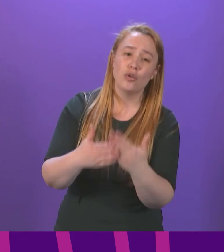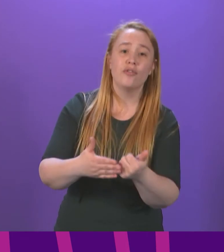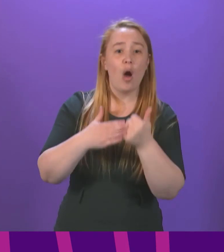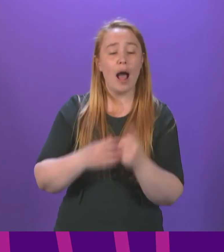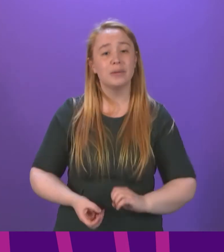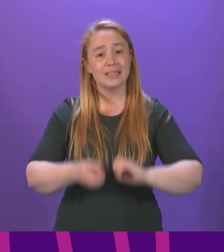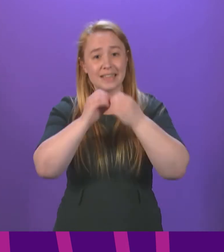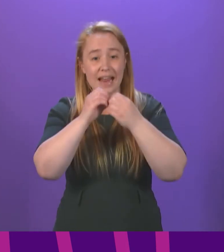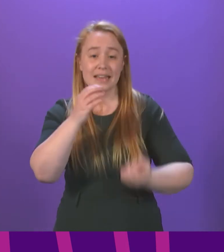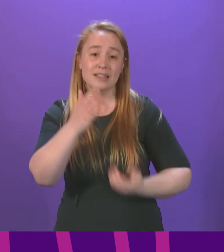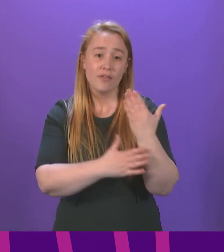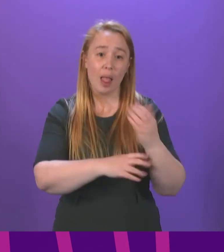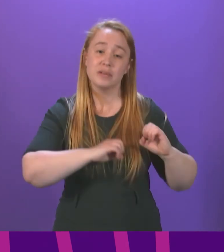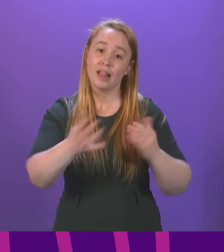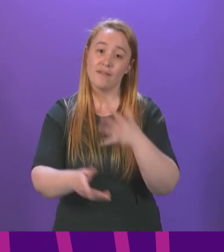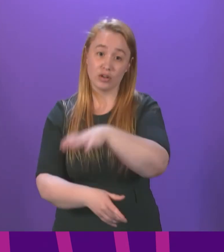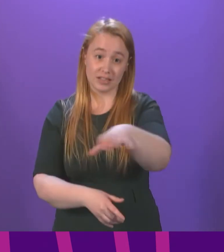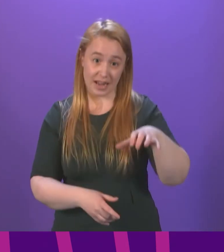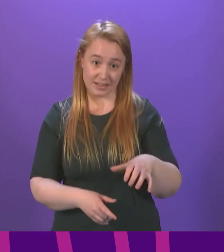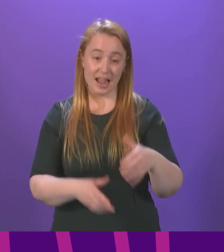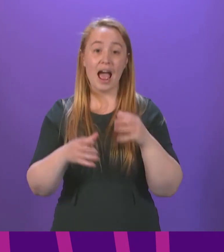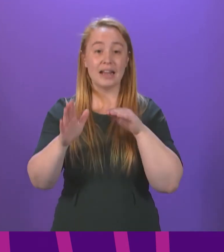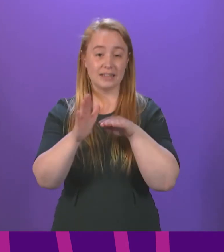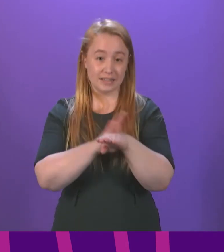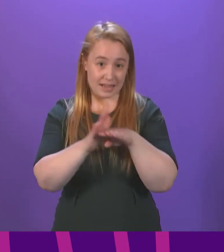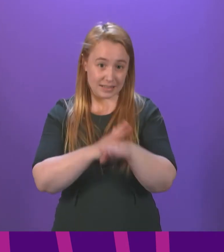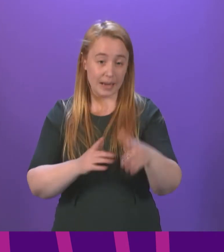develop and deliver the sites and all our testing capacity—there are literally thousands